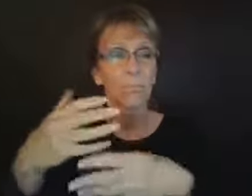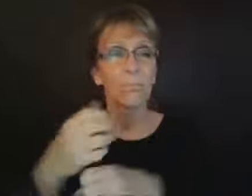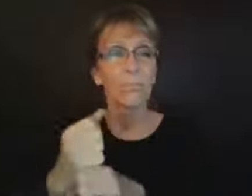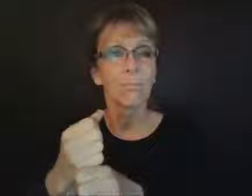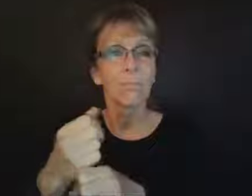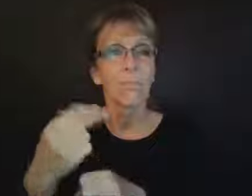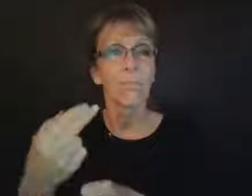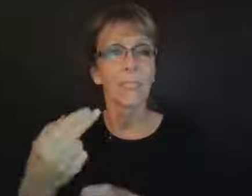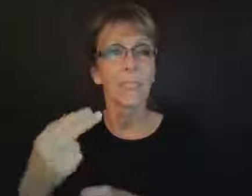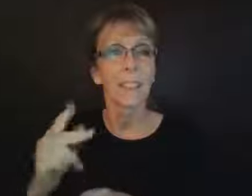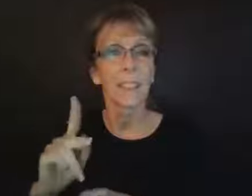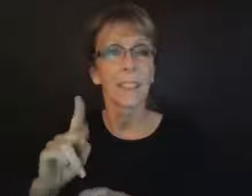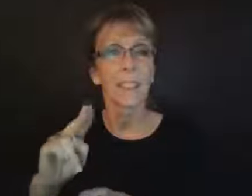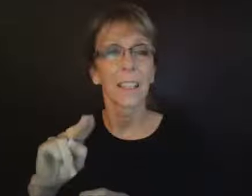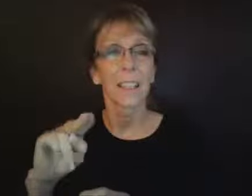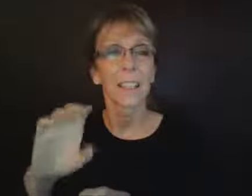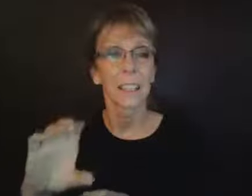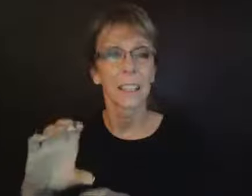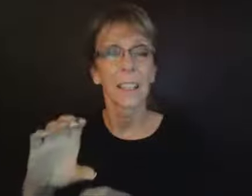or "HKNC."